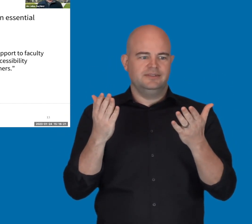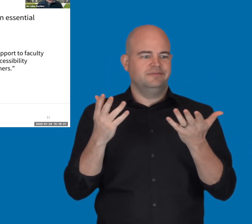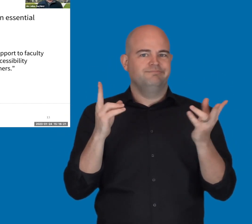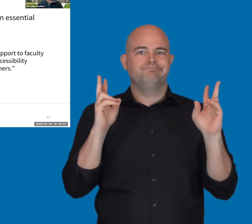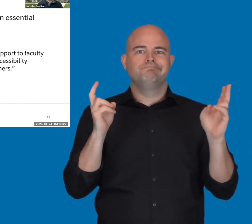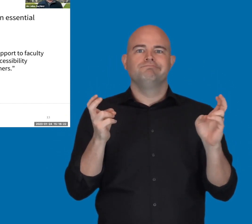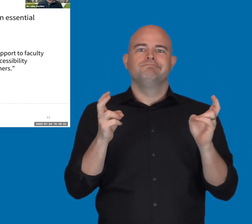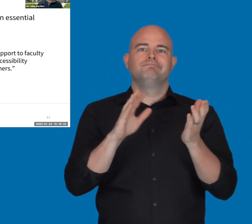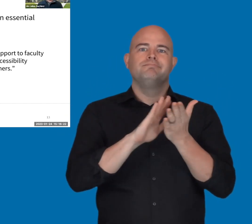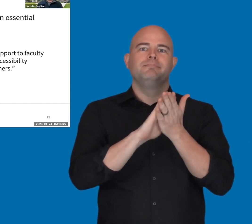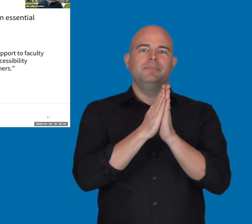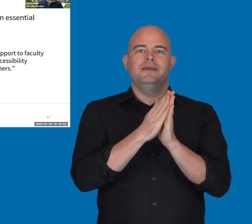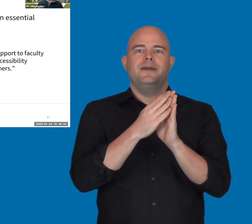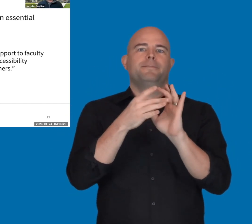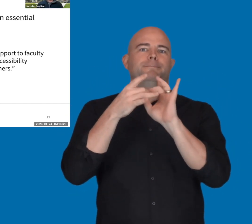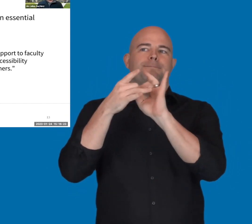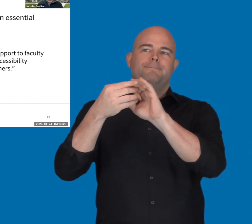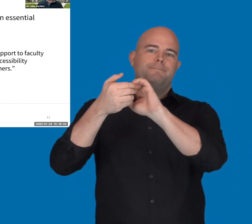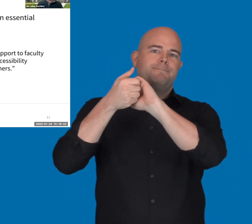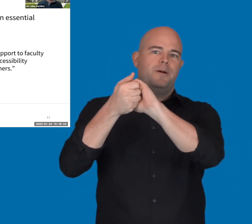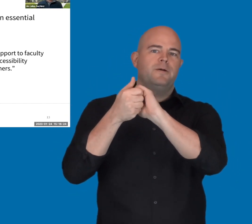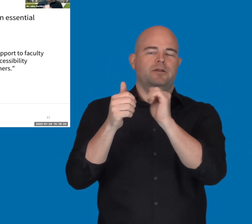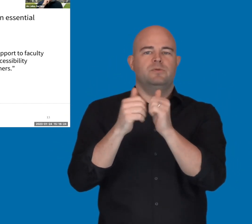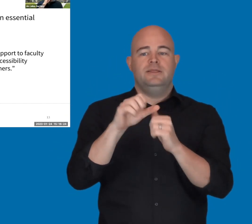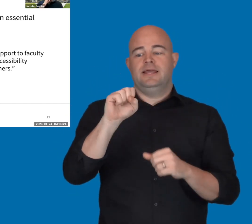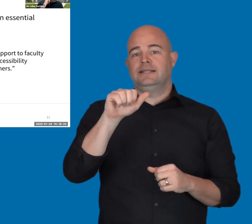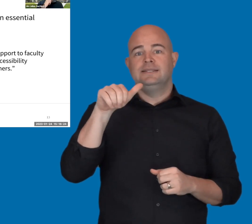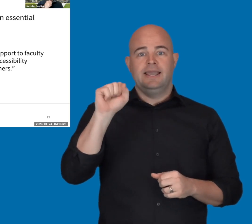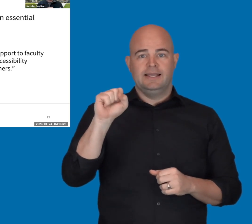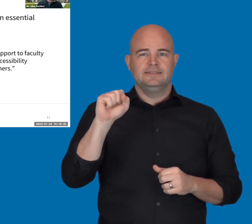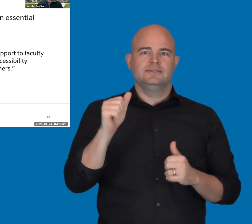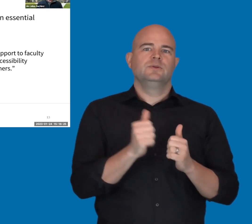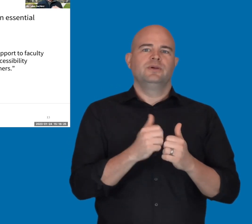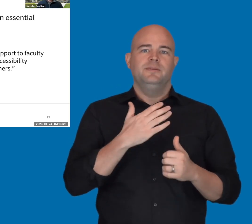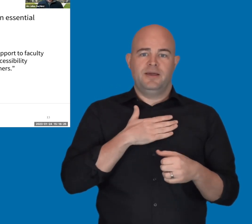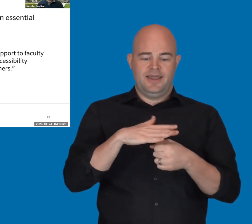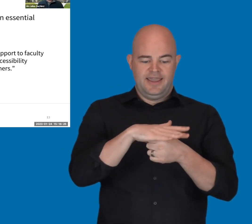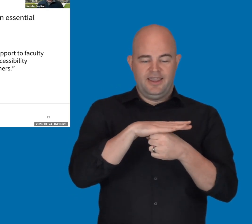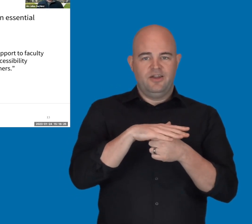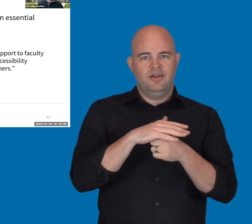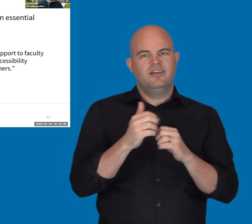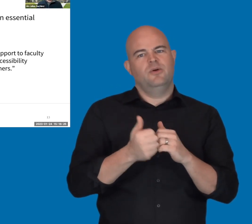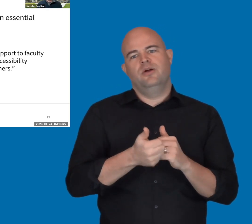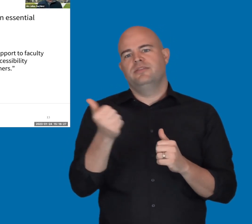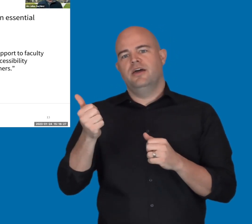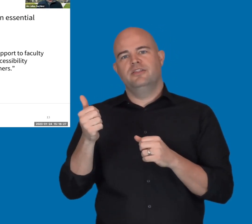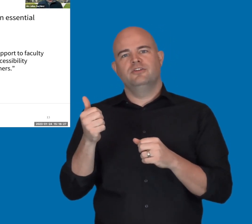design specialists. Up until about a year and a half ago we had no instructional designers at Mira Costa.